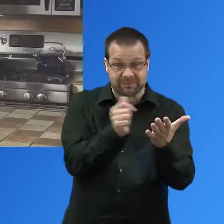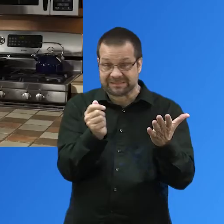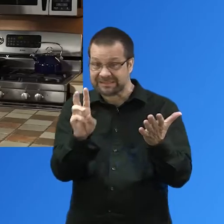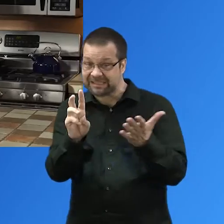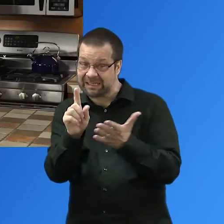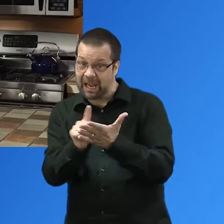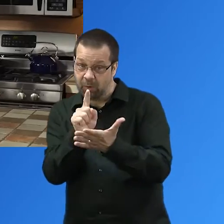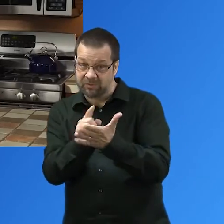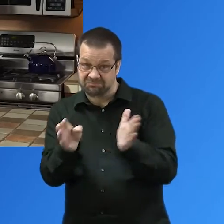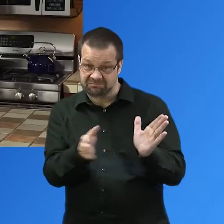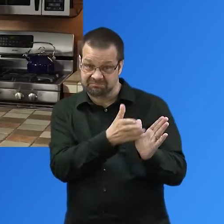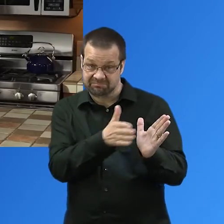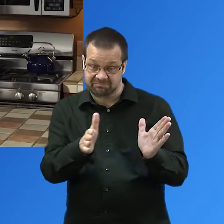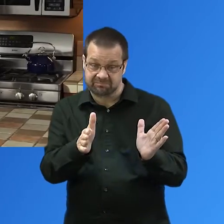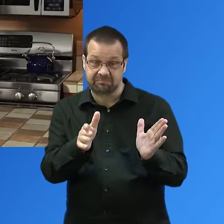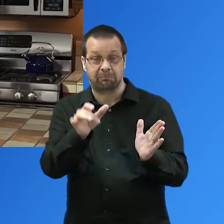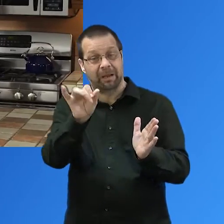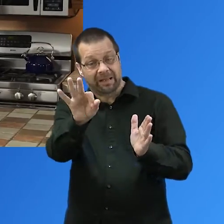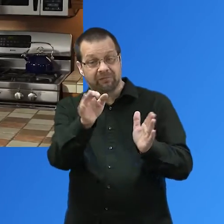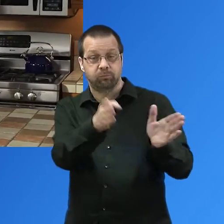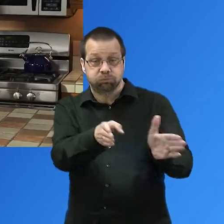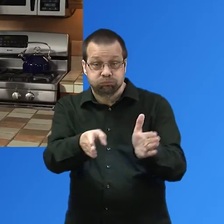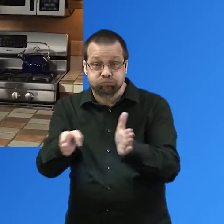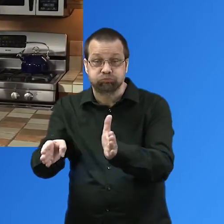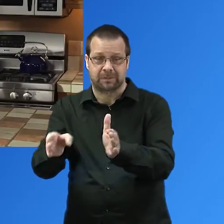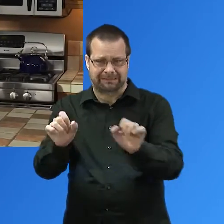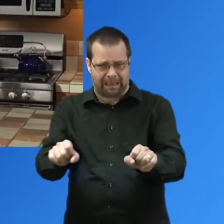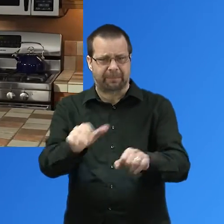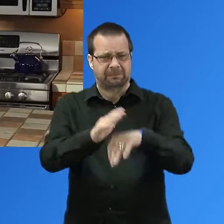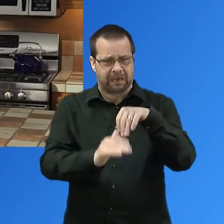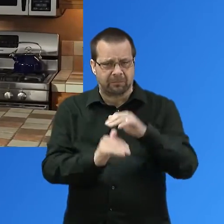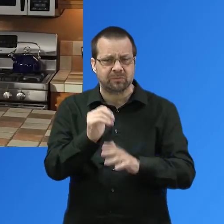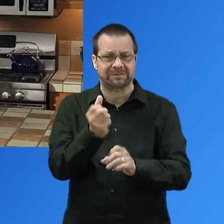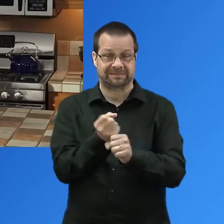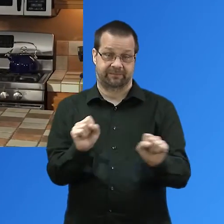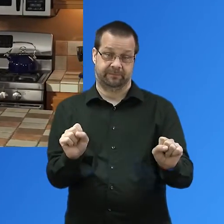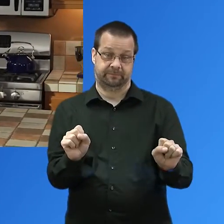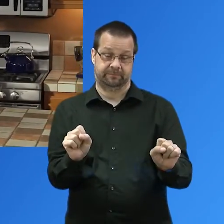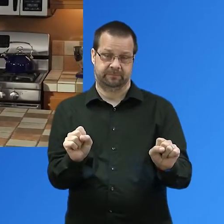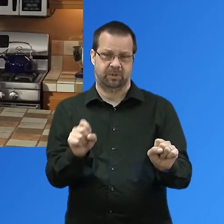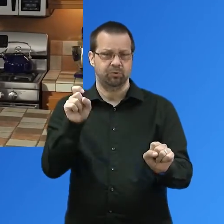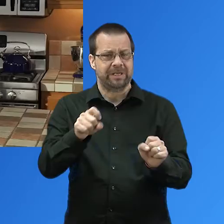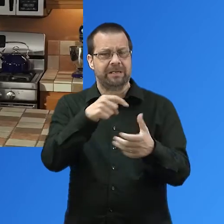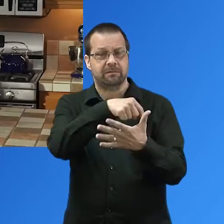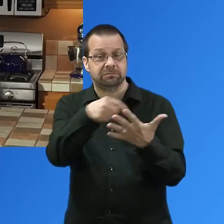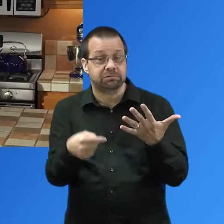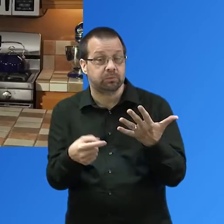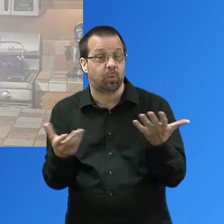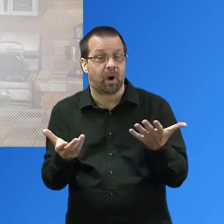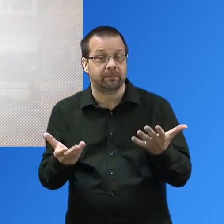With the right preparation, you can be comfortable and safe during a power outage. So let's look at what you'll need to be ready.